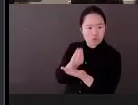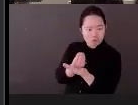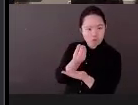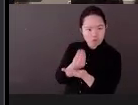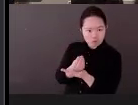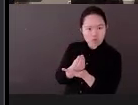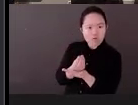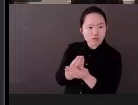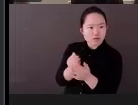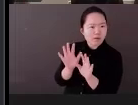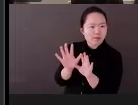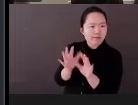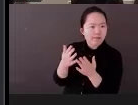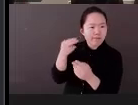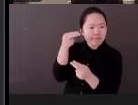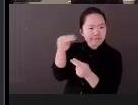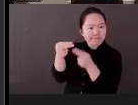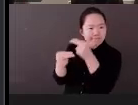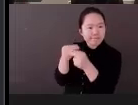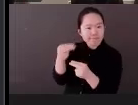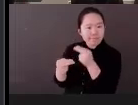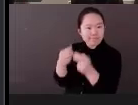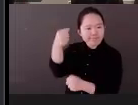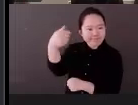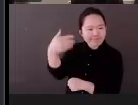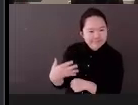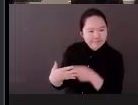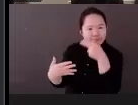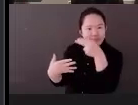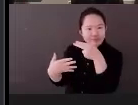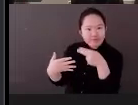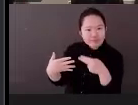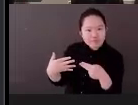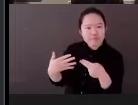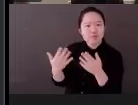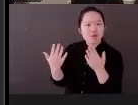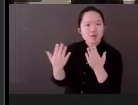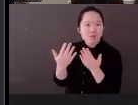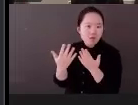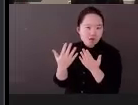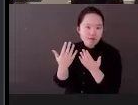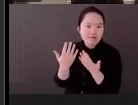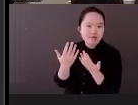in the end labels, text contrast, unexpected text, item description,